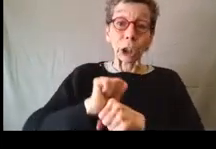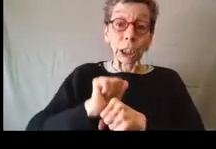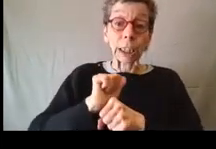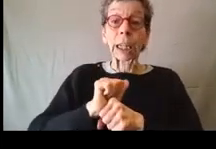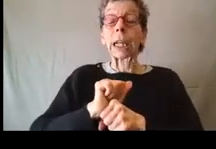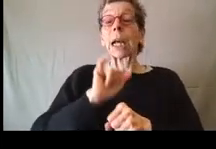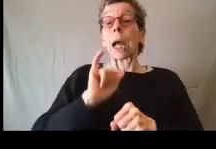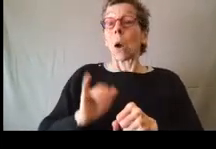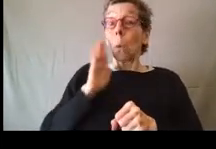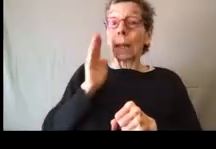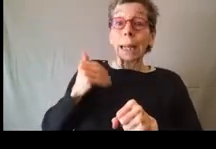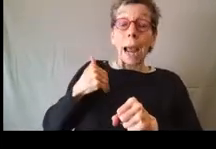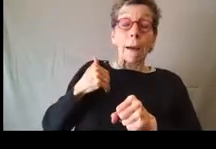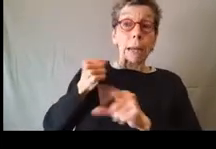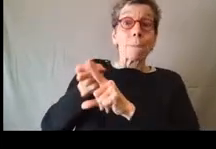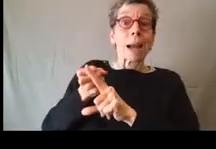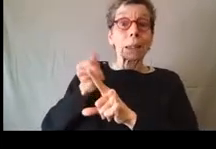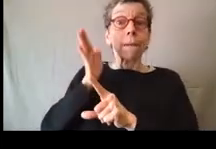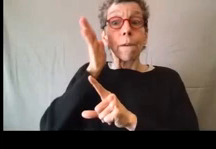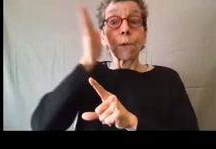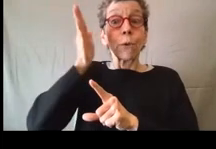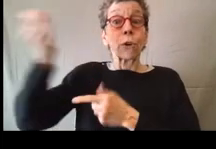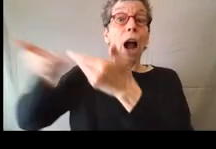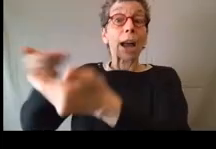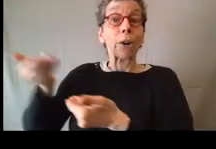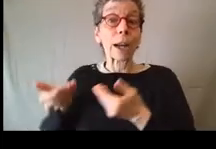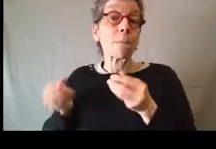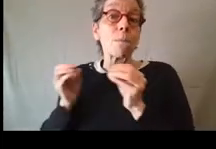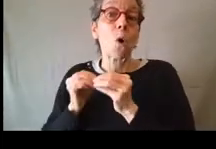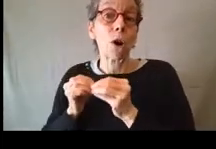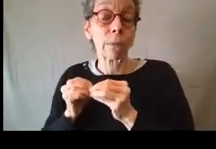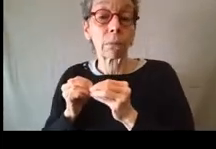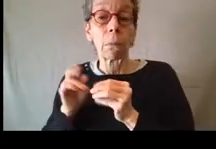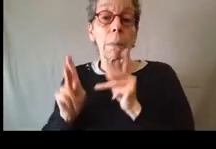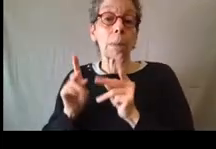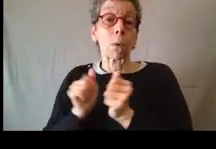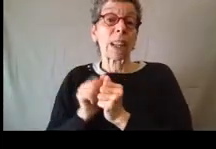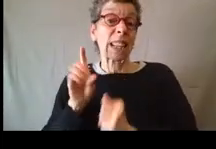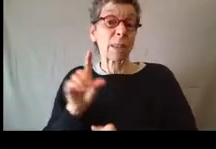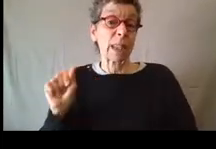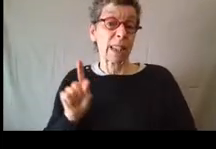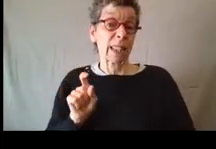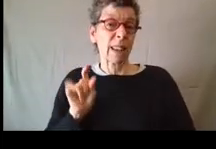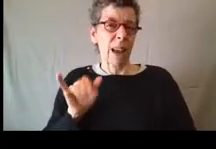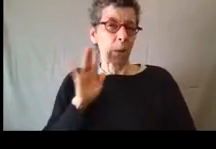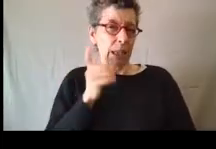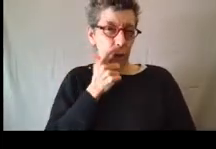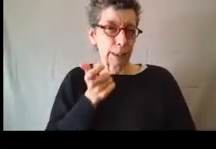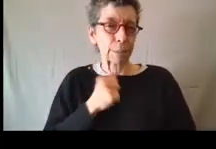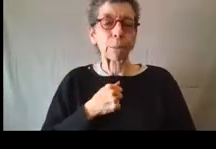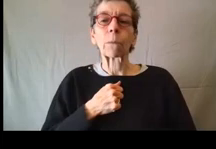on the future hiring practices of individuals with disabilities. Adya and Whaley noted that